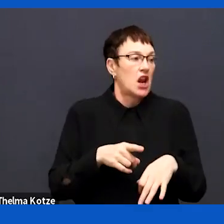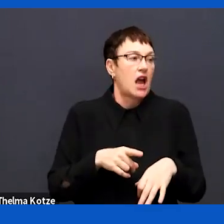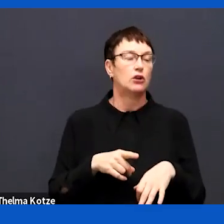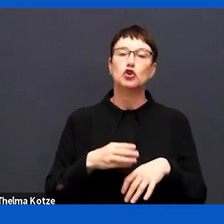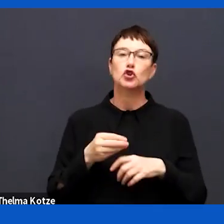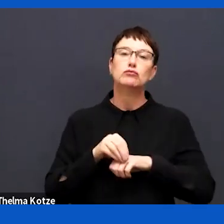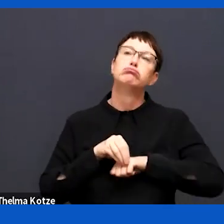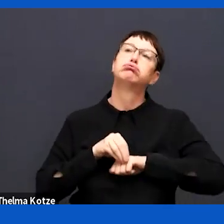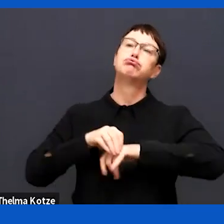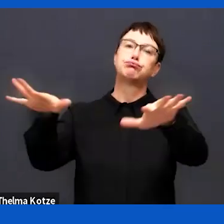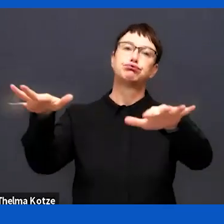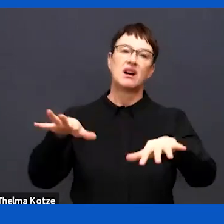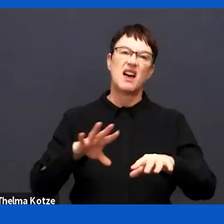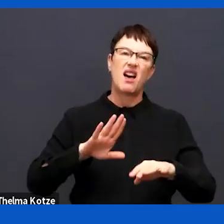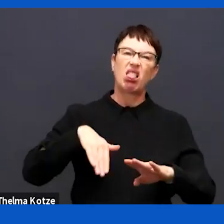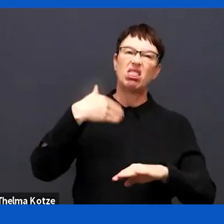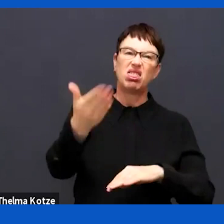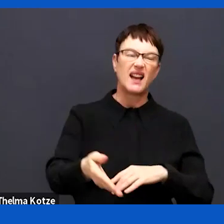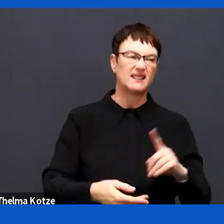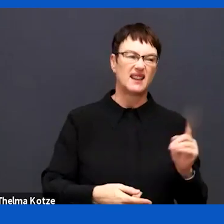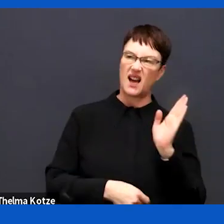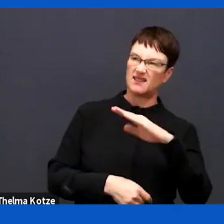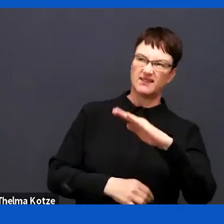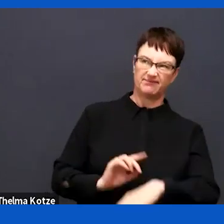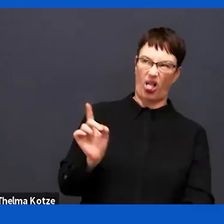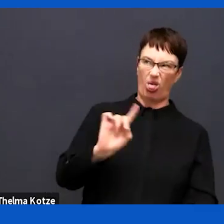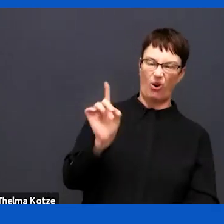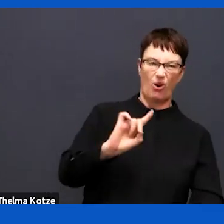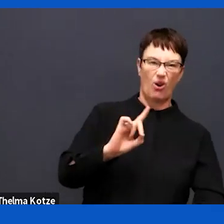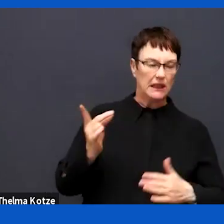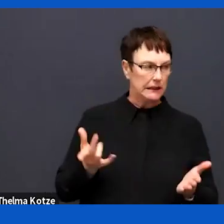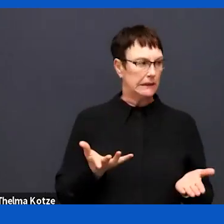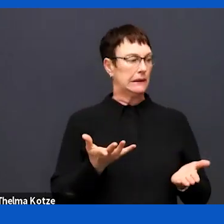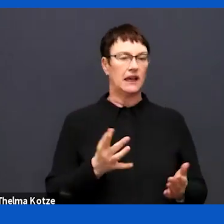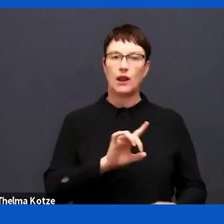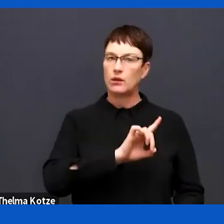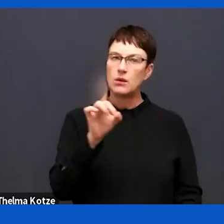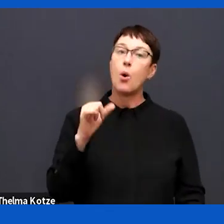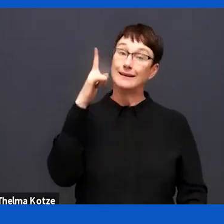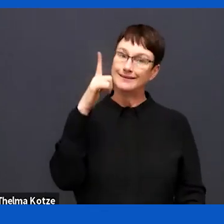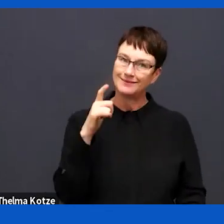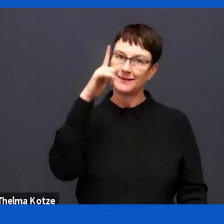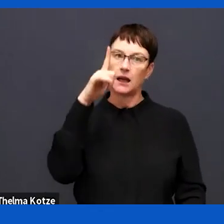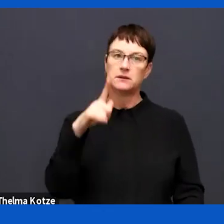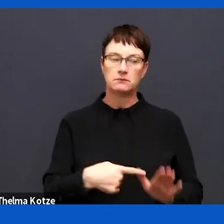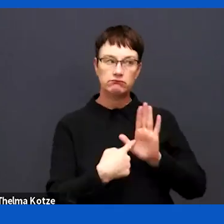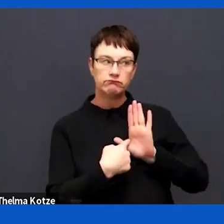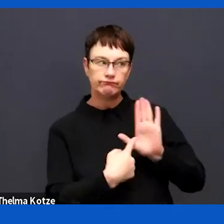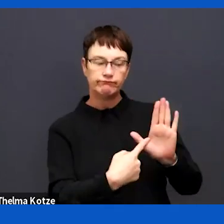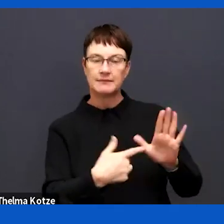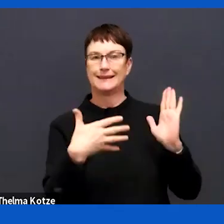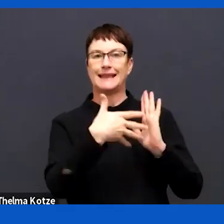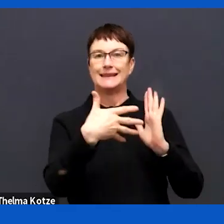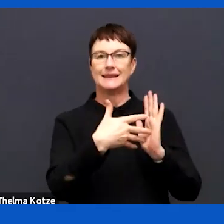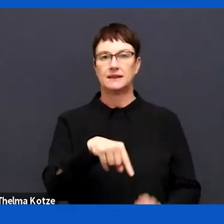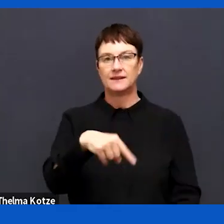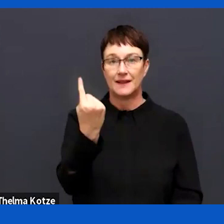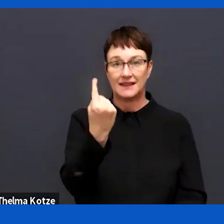anything new. That is the main thing of this. I'm really happy about the statement we did with